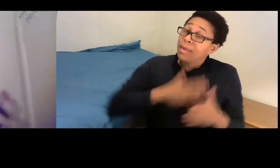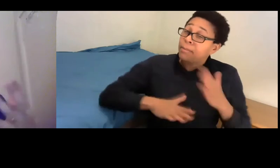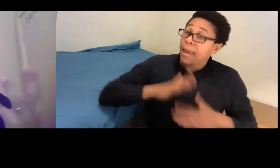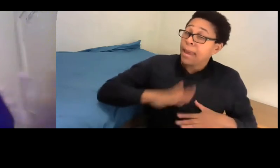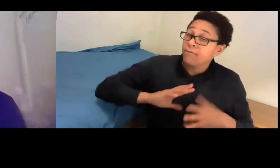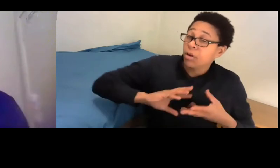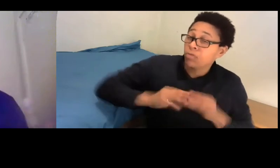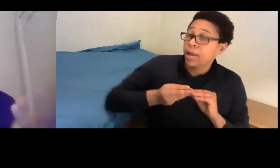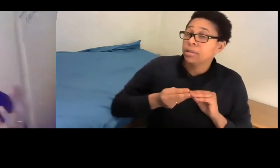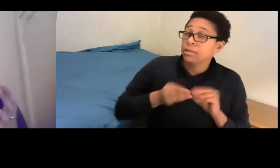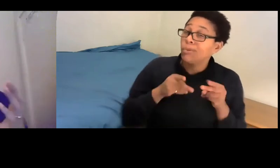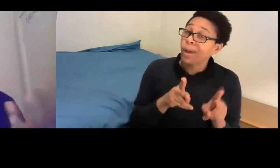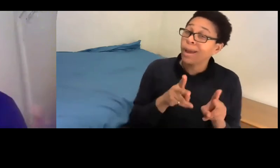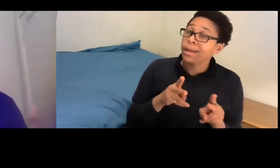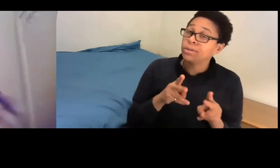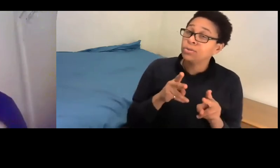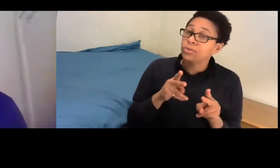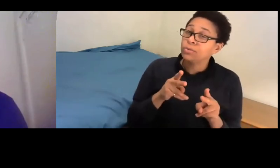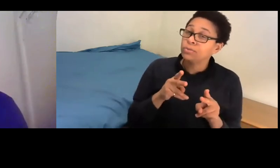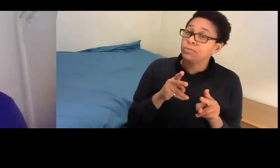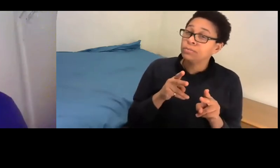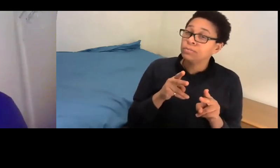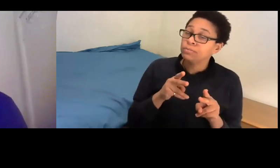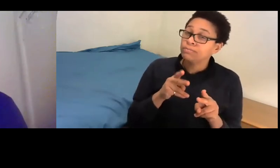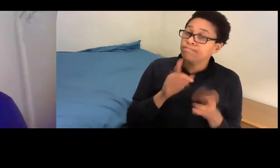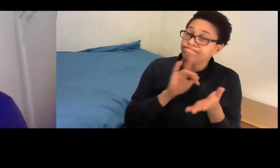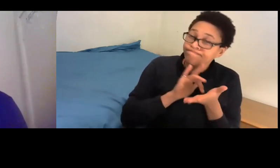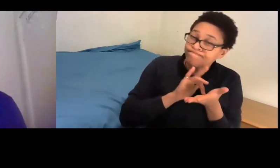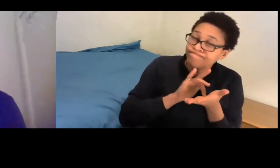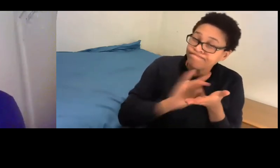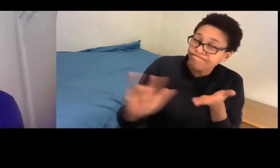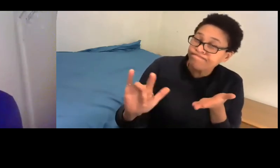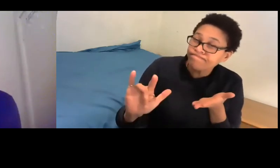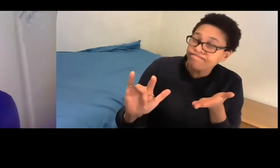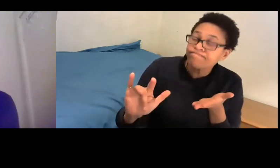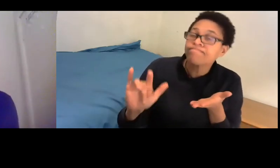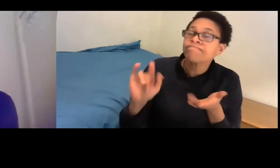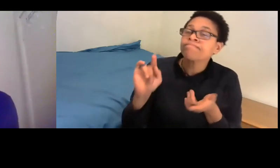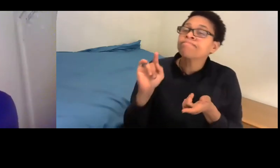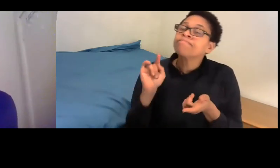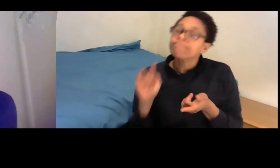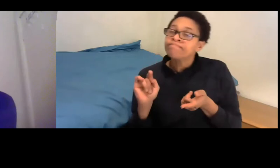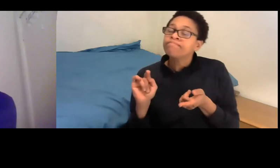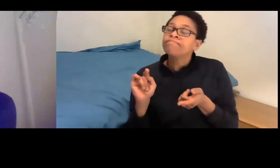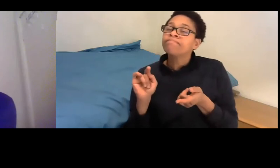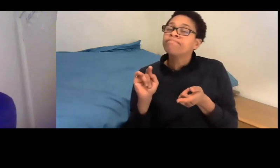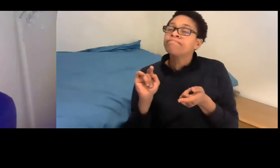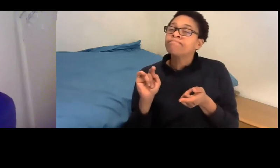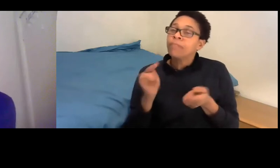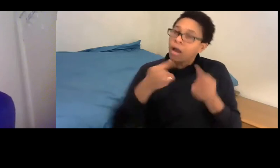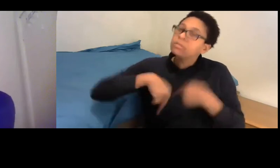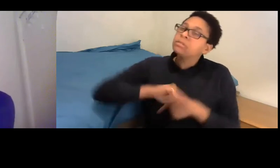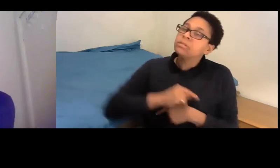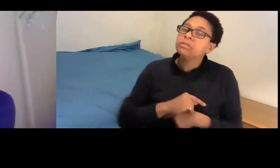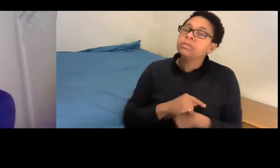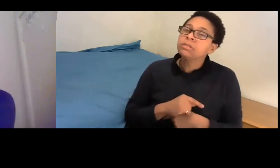where the very, the completely apologist traditionalist, you